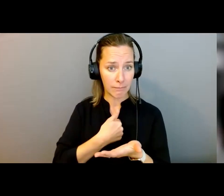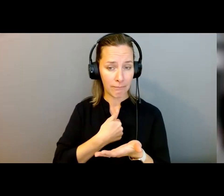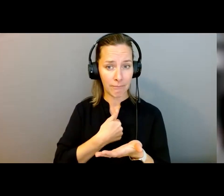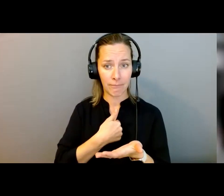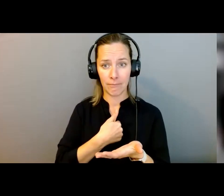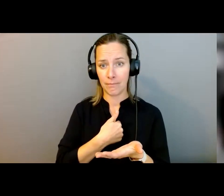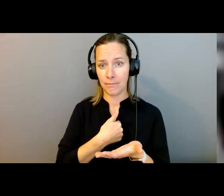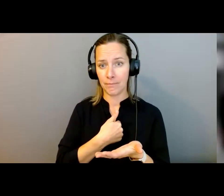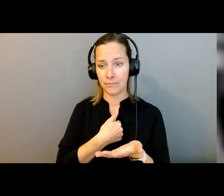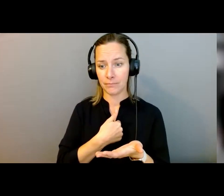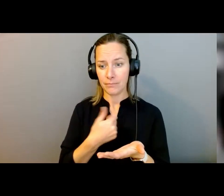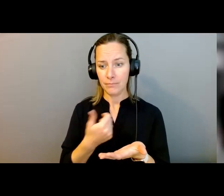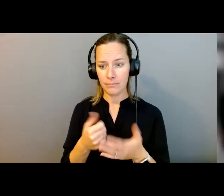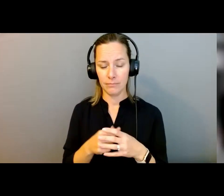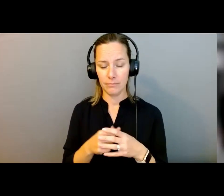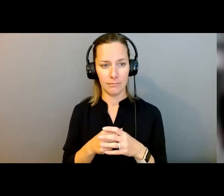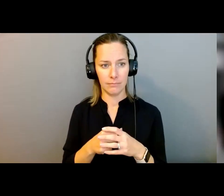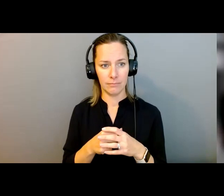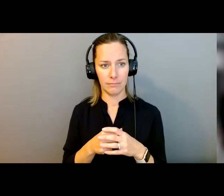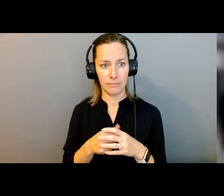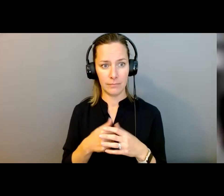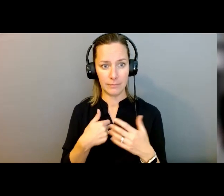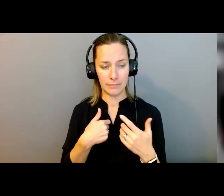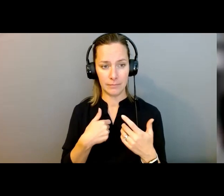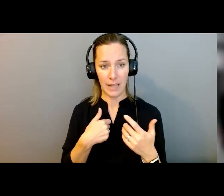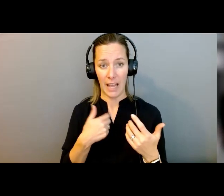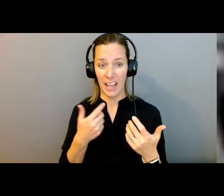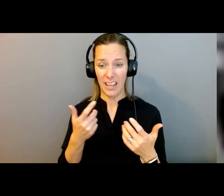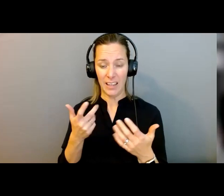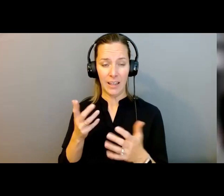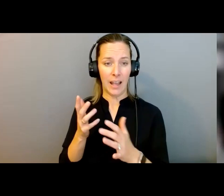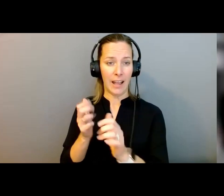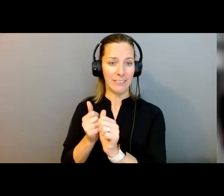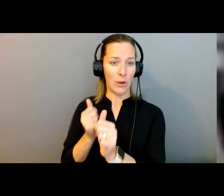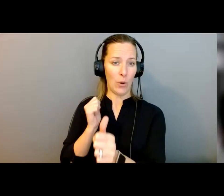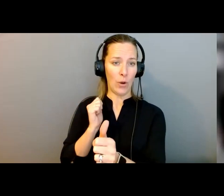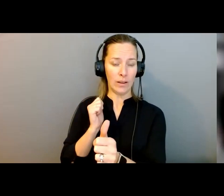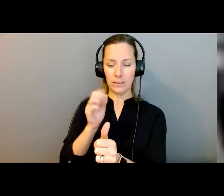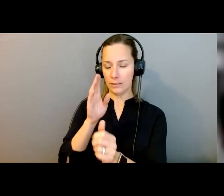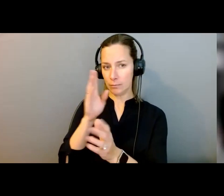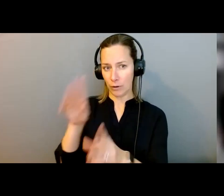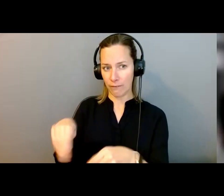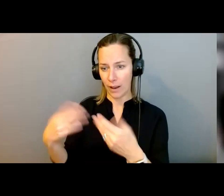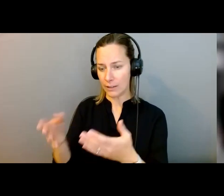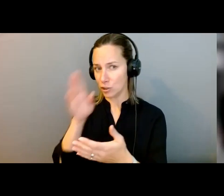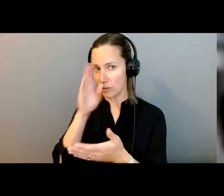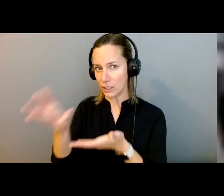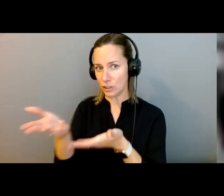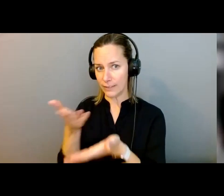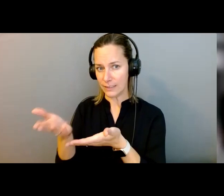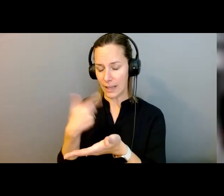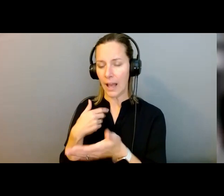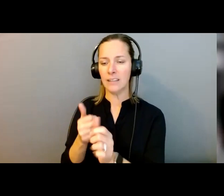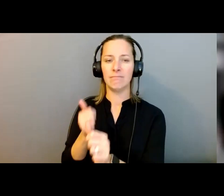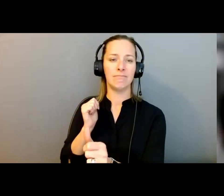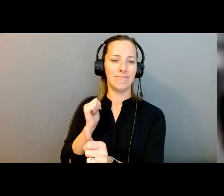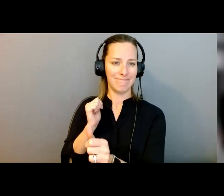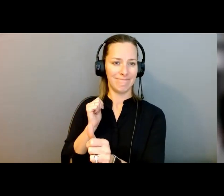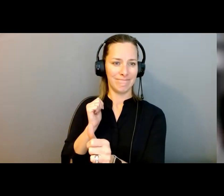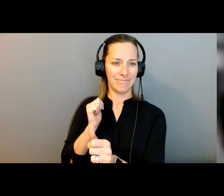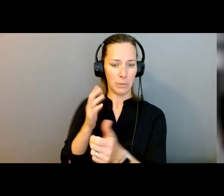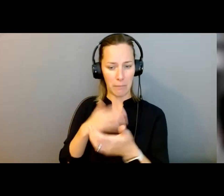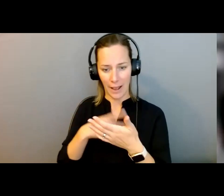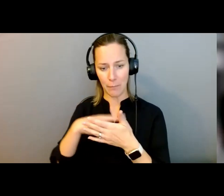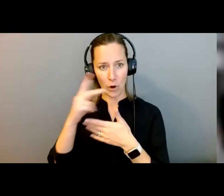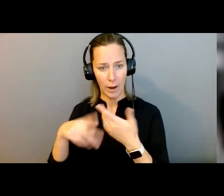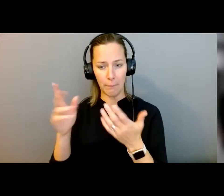And I actively moved away from doing direct service after finishing my program. But I think